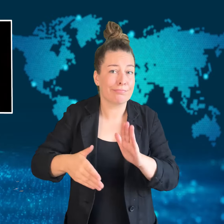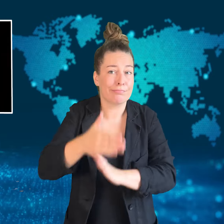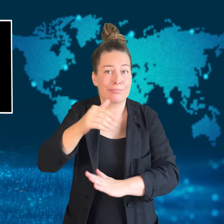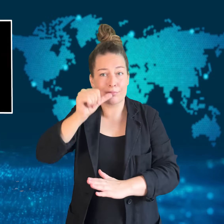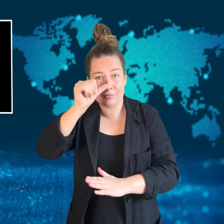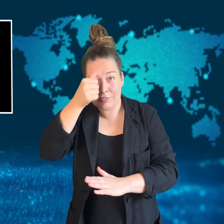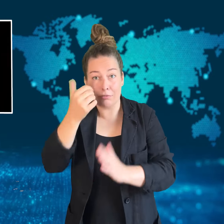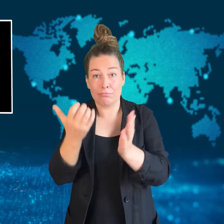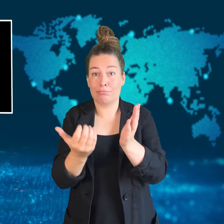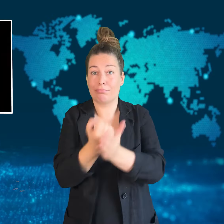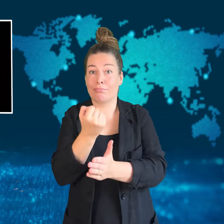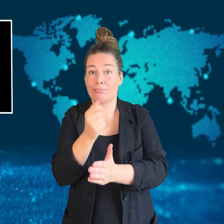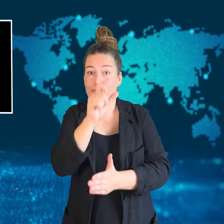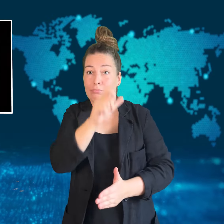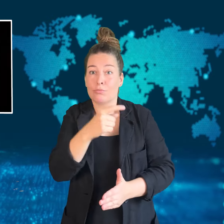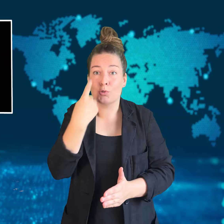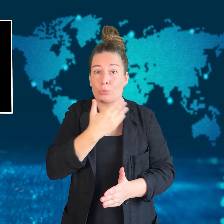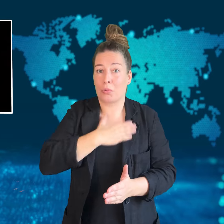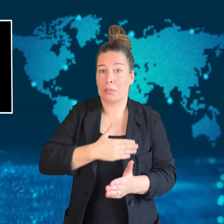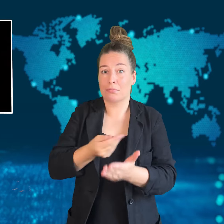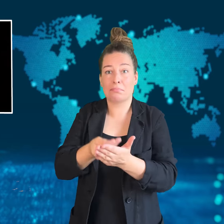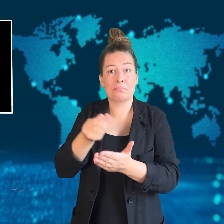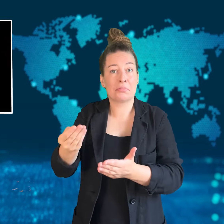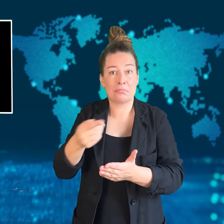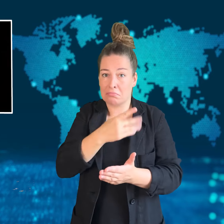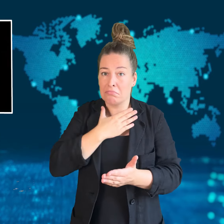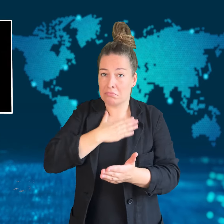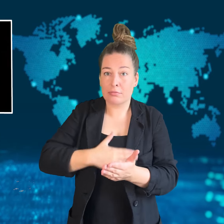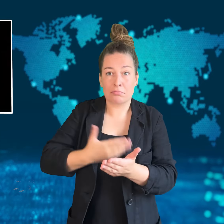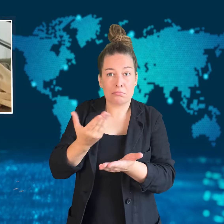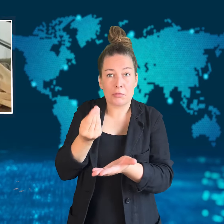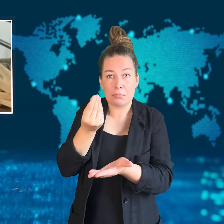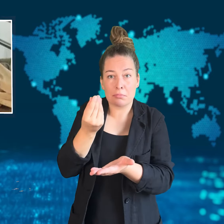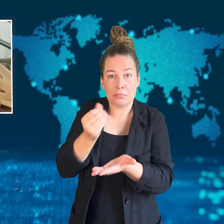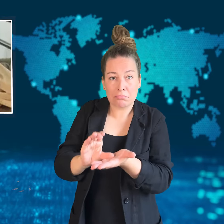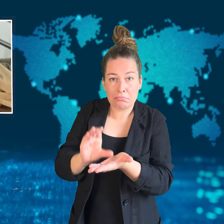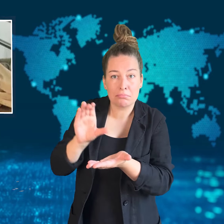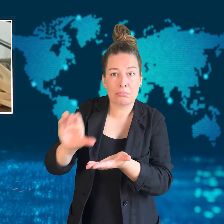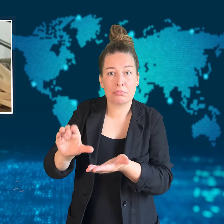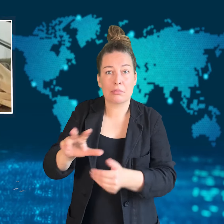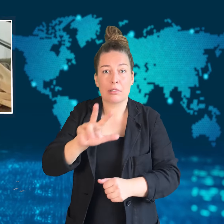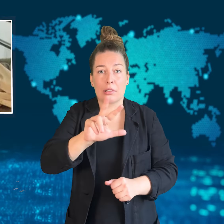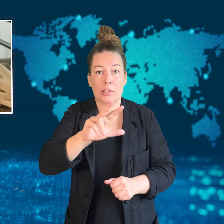pay $3,079 USD for the organ.